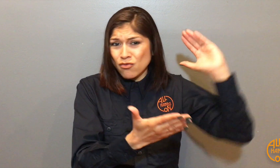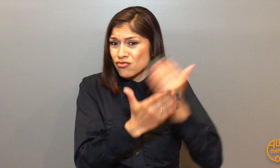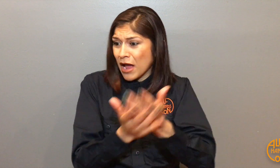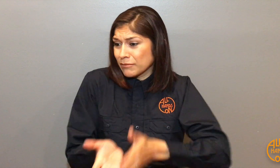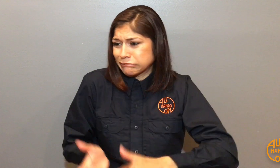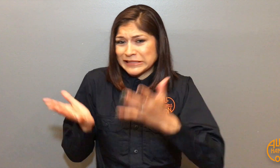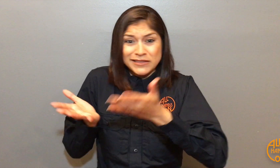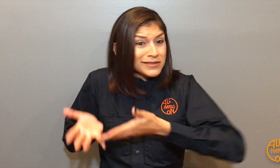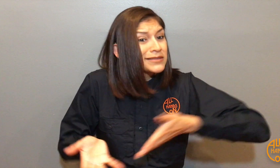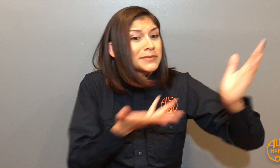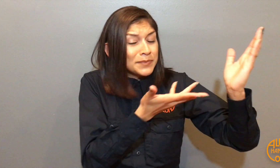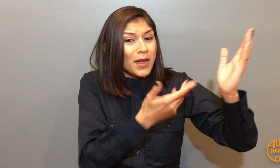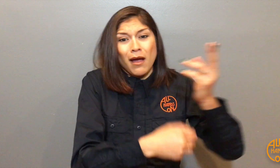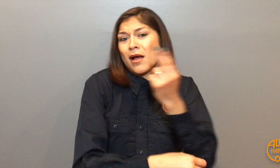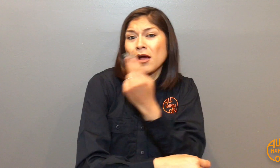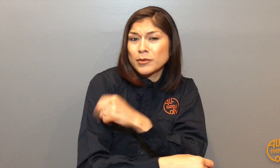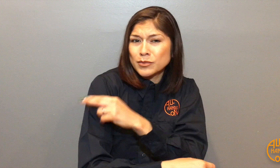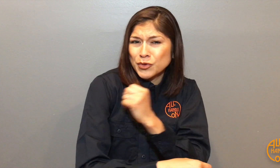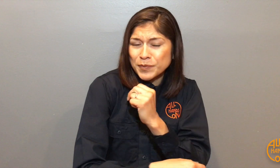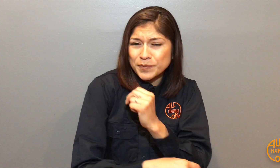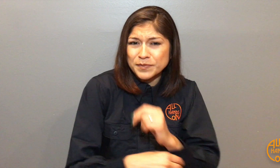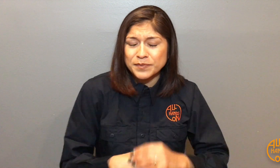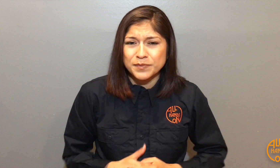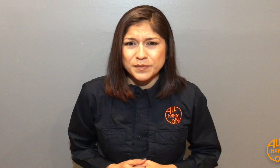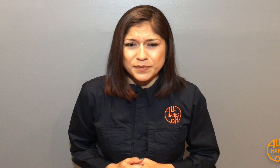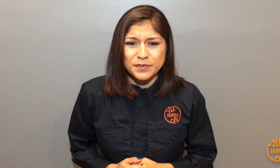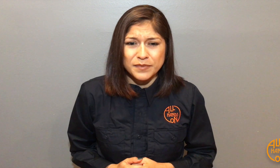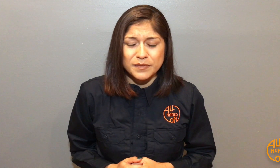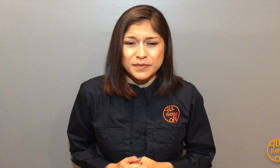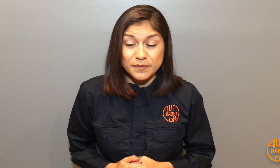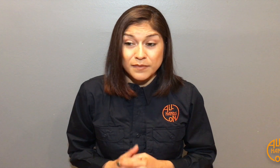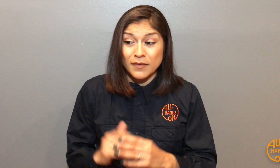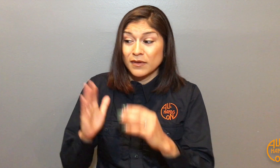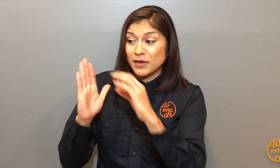and have the form ready for the EMTs once they arrive and for the hospital